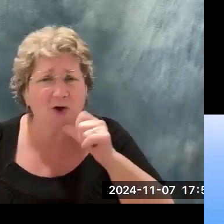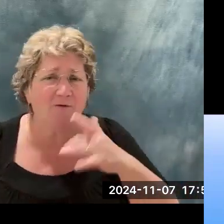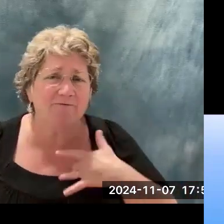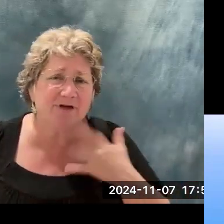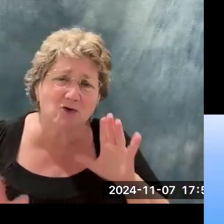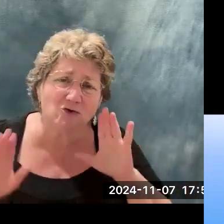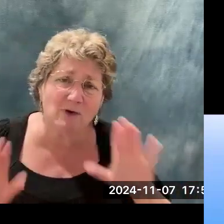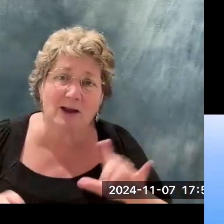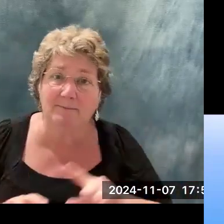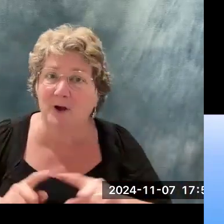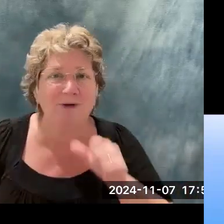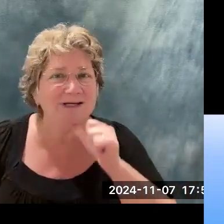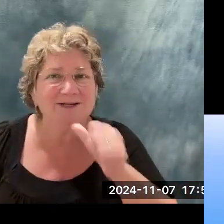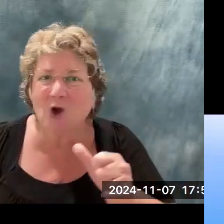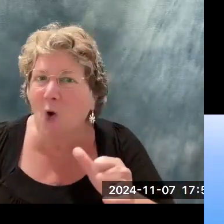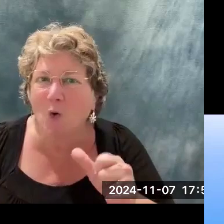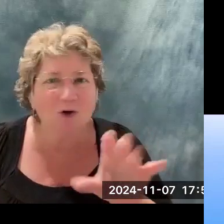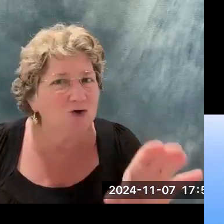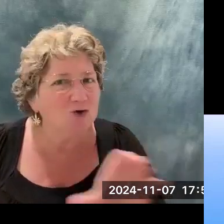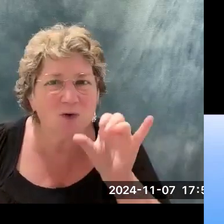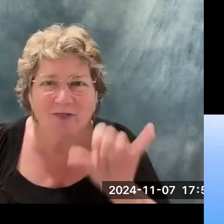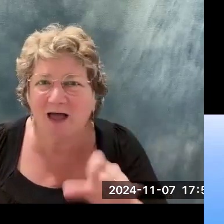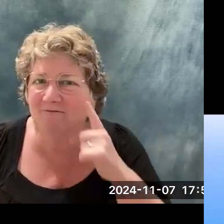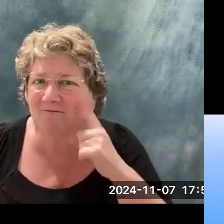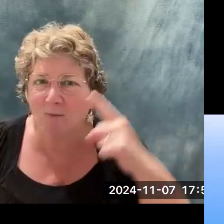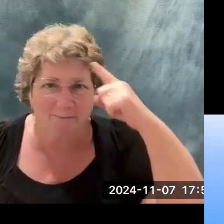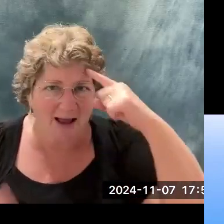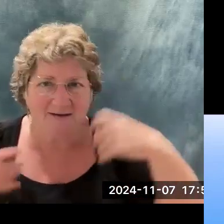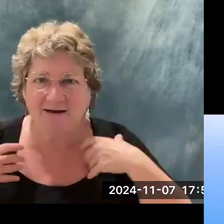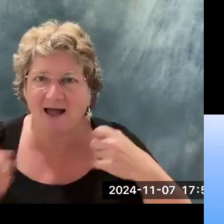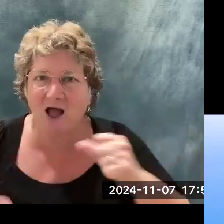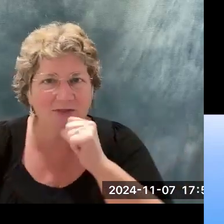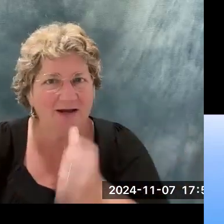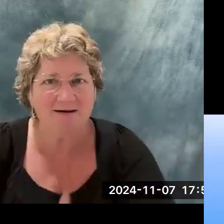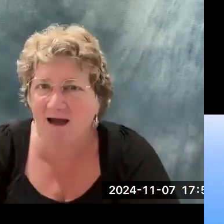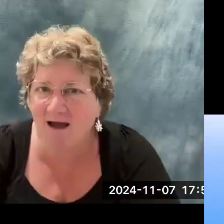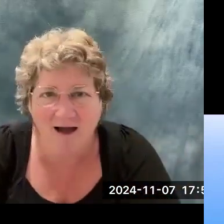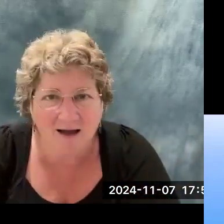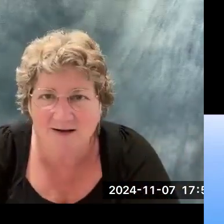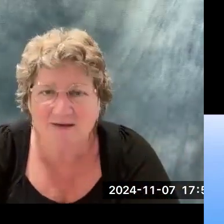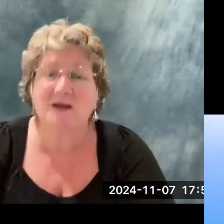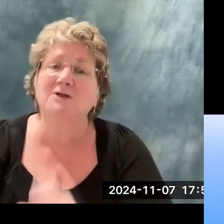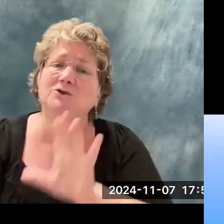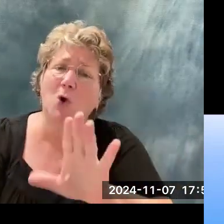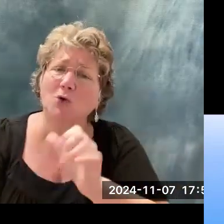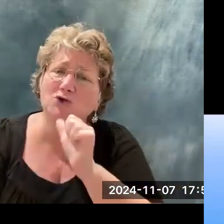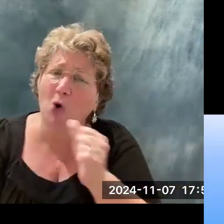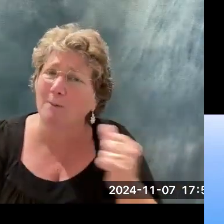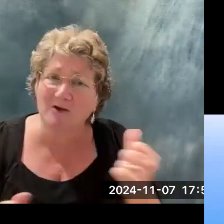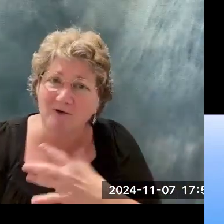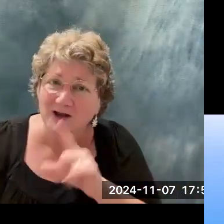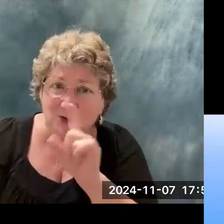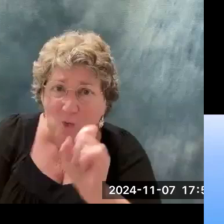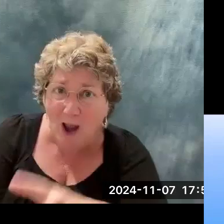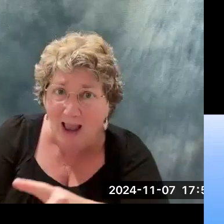with our mental health. And so again, going back to what Fran said, don't be afraid to ask if they're thinking something, how they're feeling,